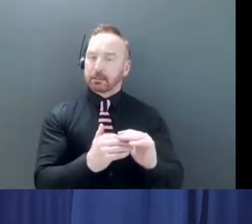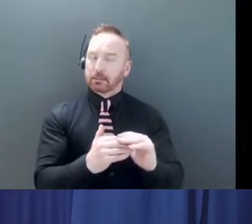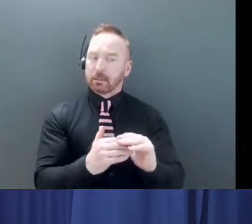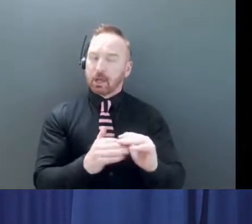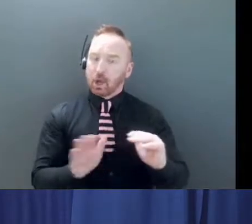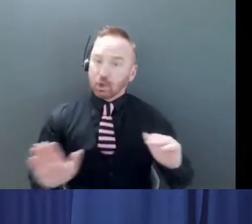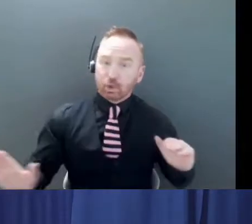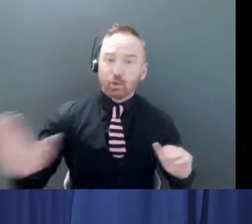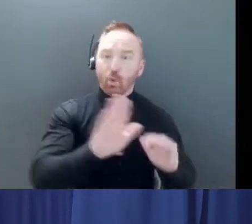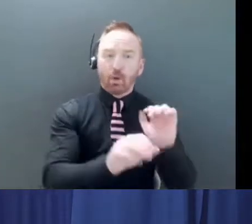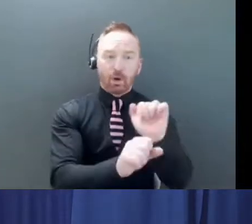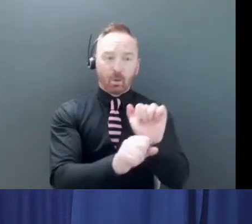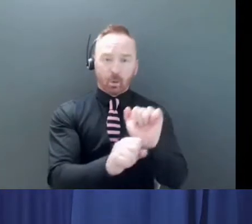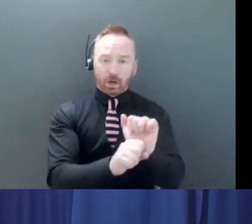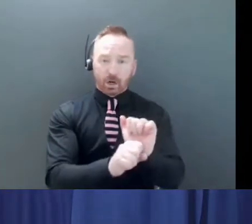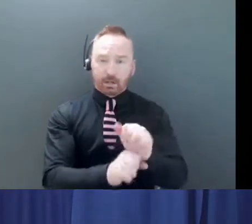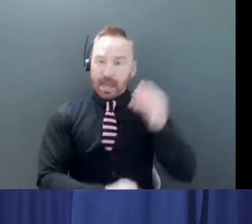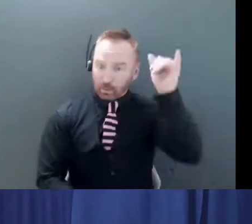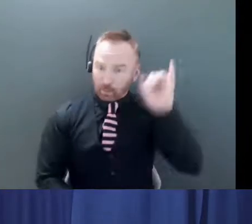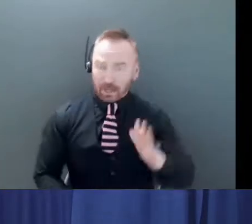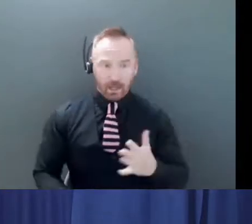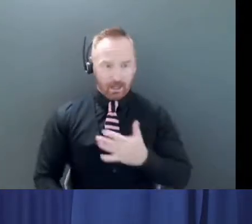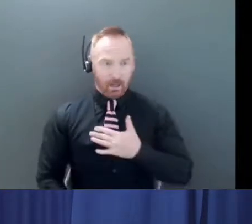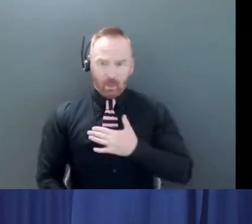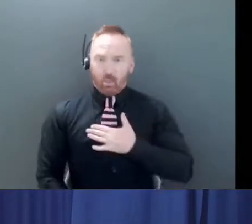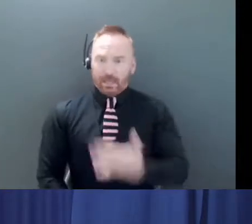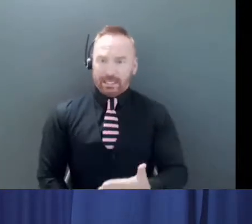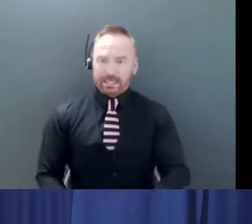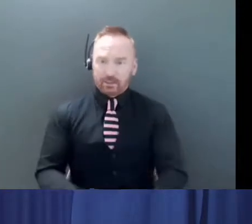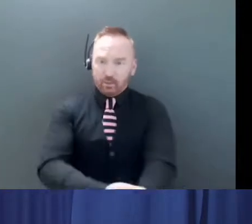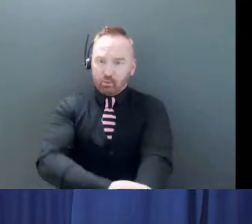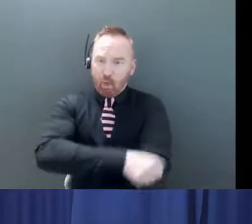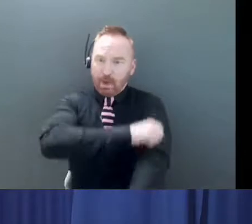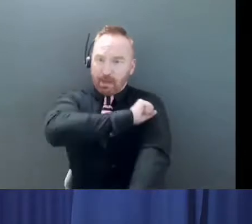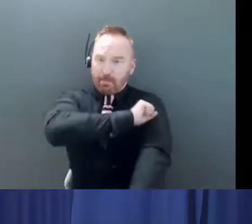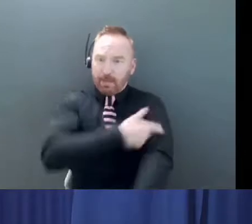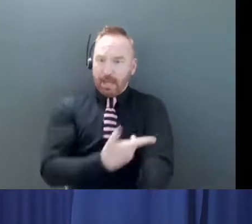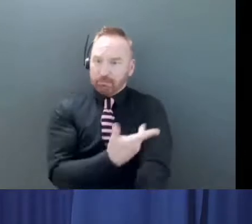and Yukoners' willingness to roll up their sleeves and get vaccinated, we are confident